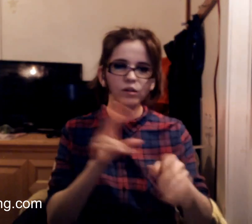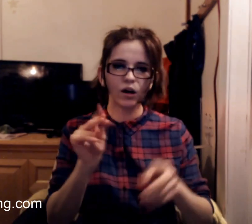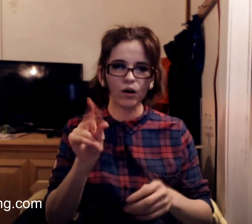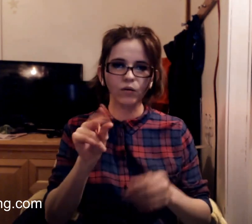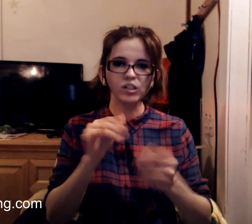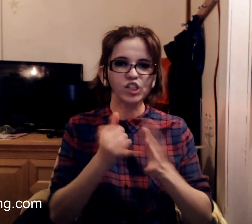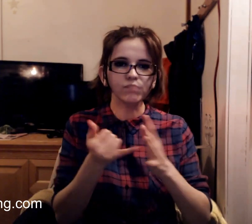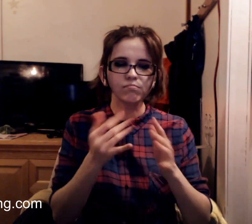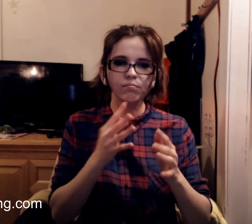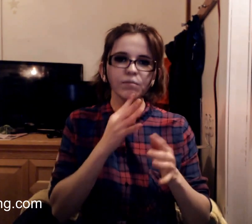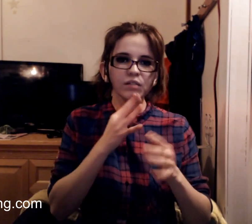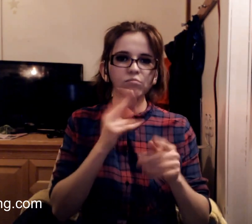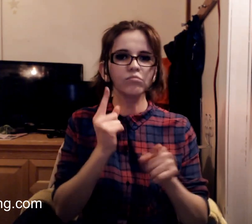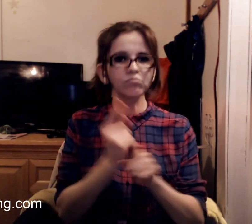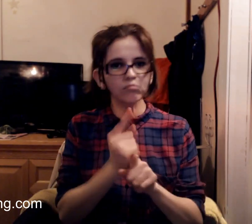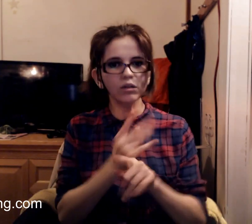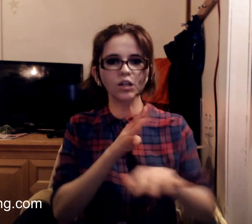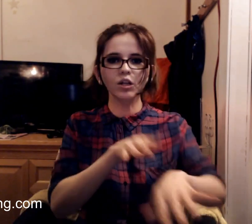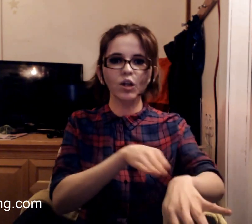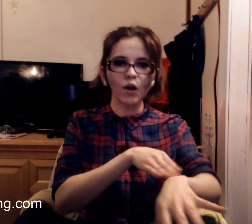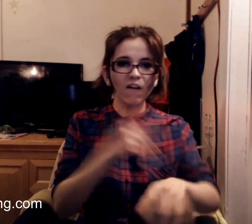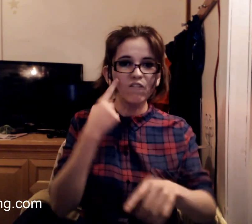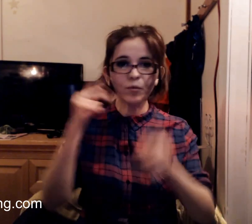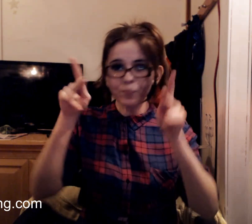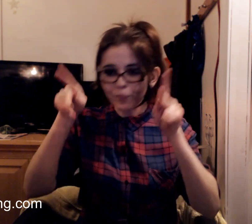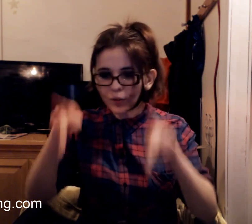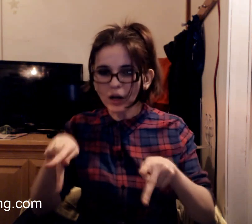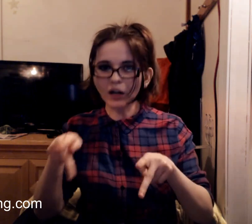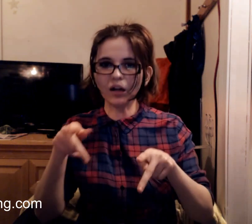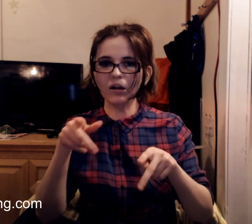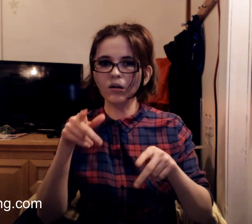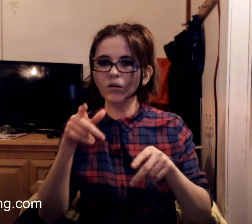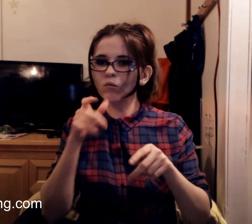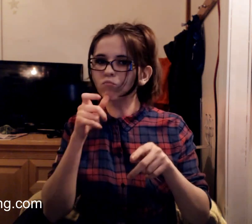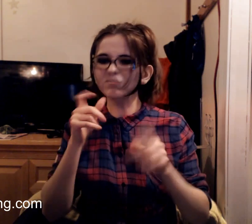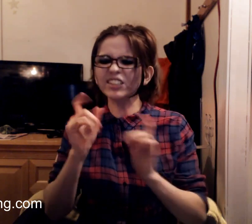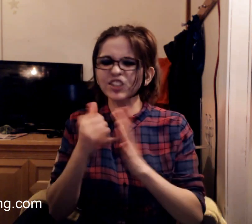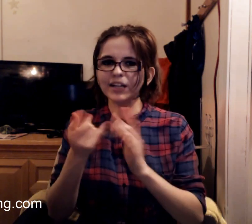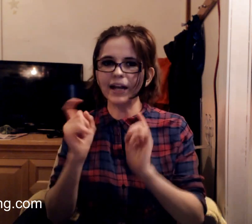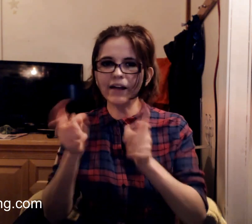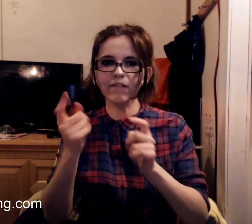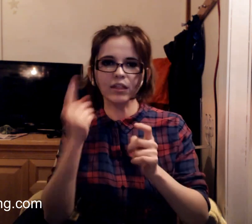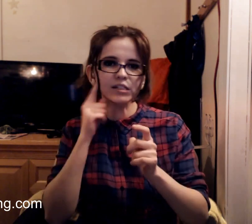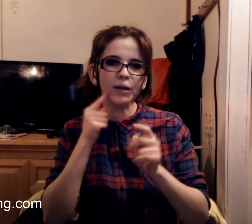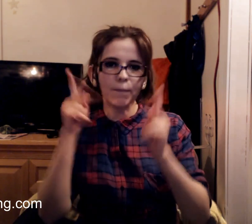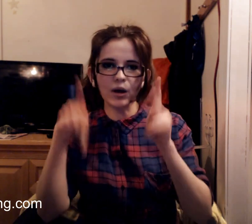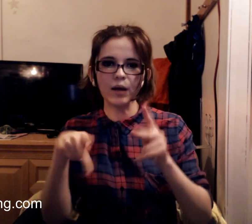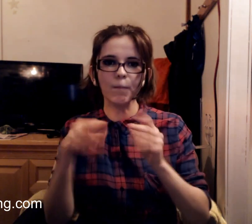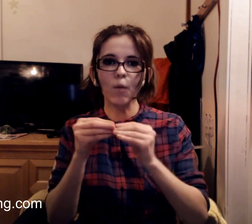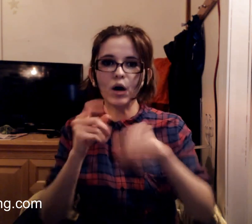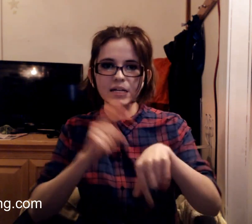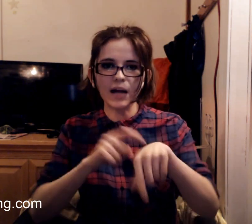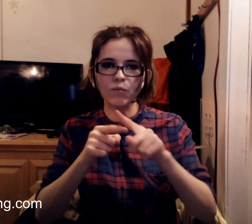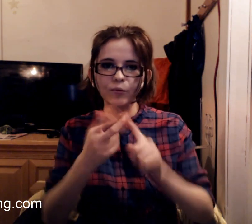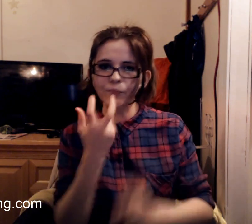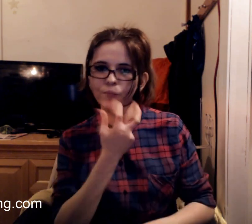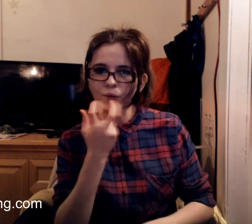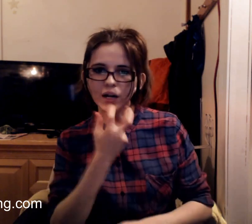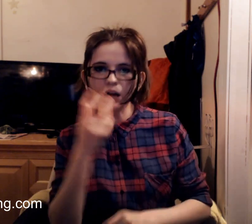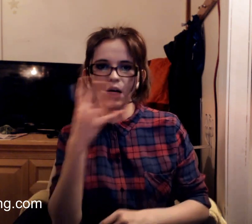No, just speak regularly, but slower for a deaf person, just to give them more time to lip read in order for them